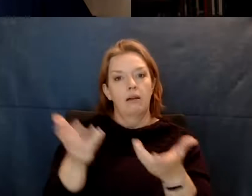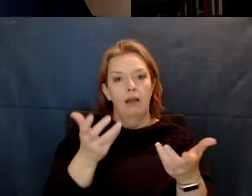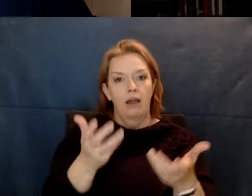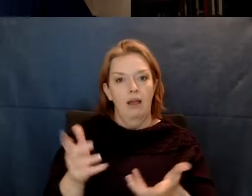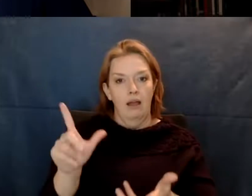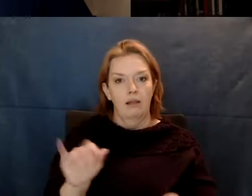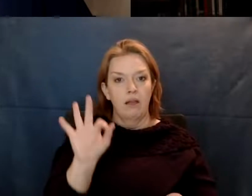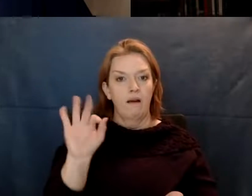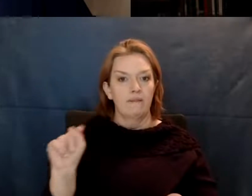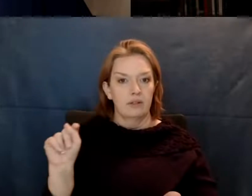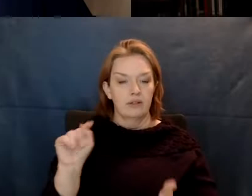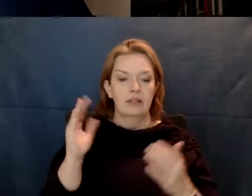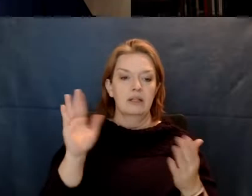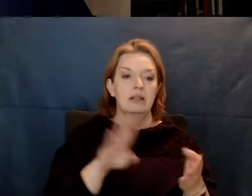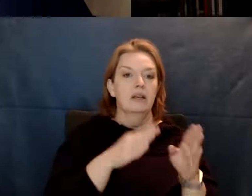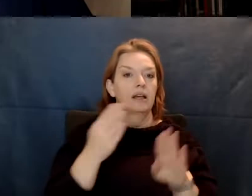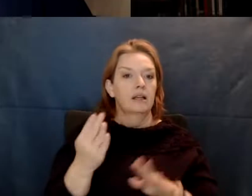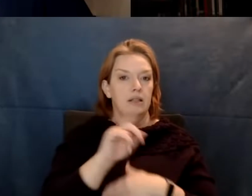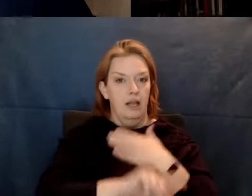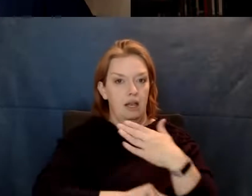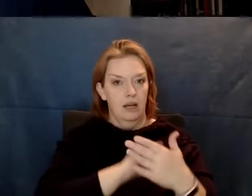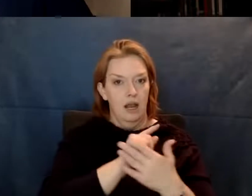bed hours take it long banged haughty